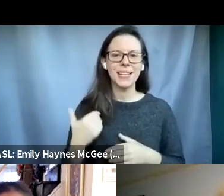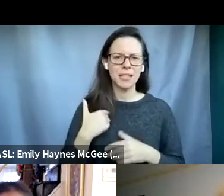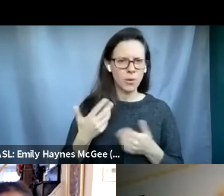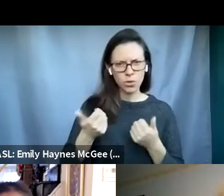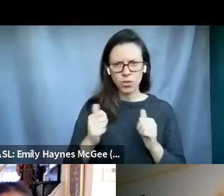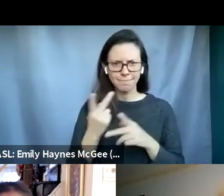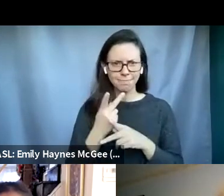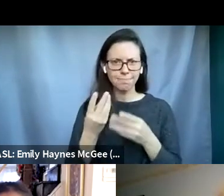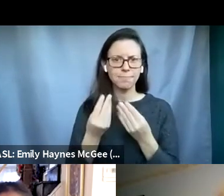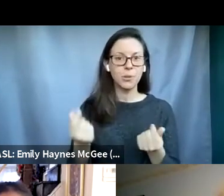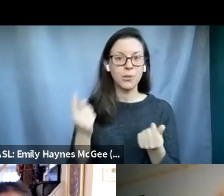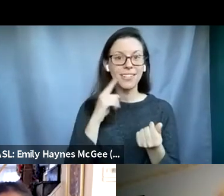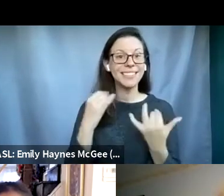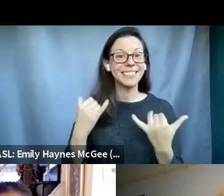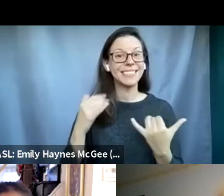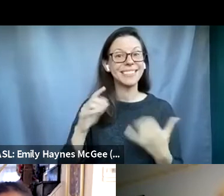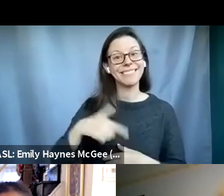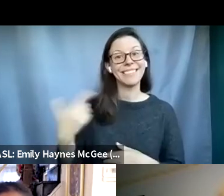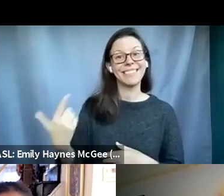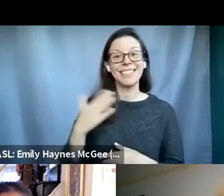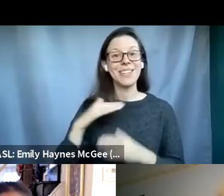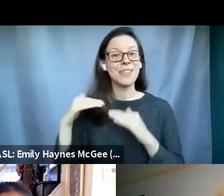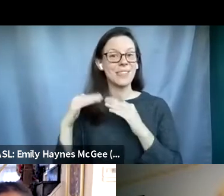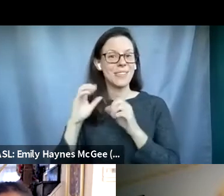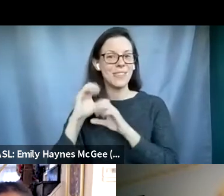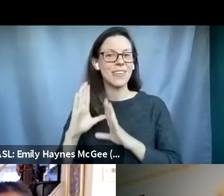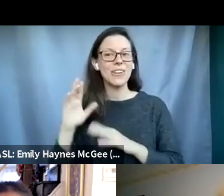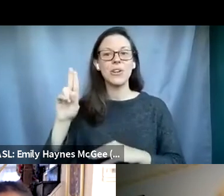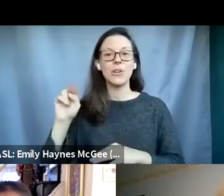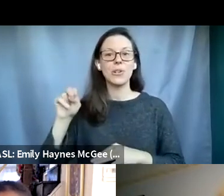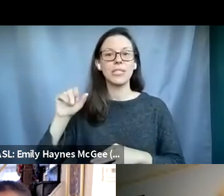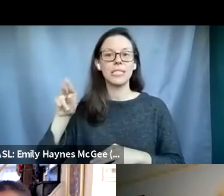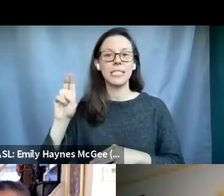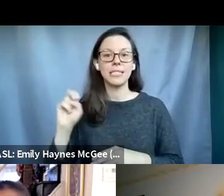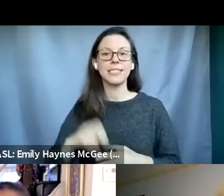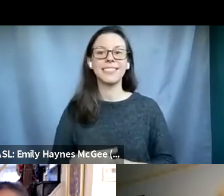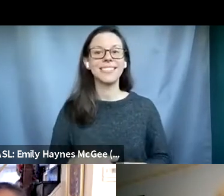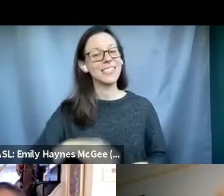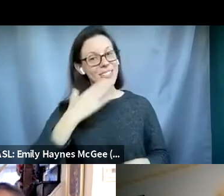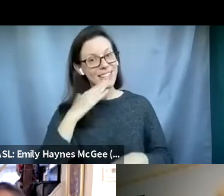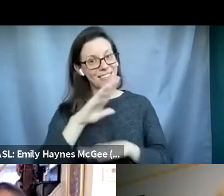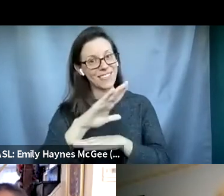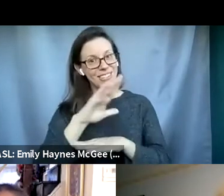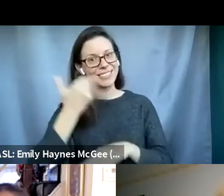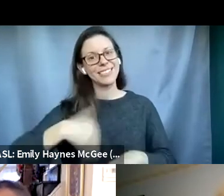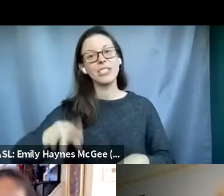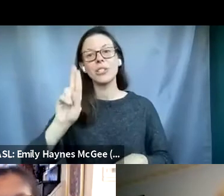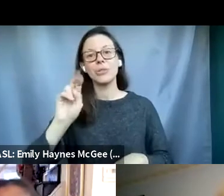With that I'd like to pass it on to Unique. Good everyone a, everyone. Unique Robinson here.